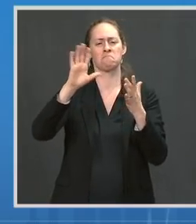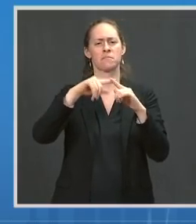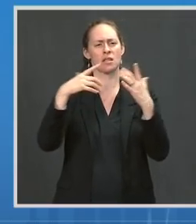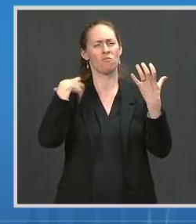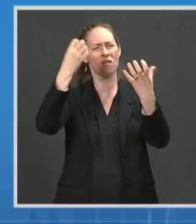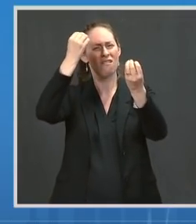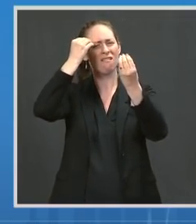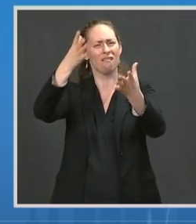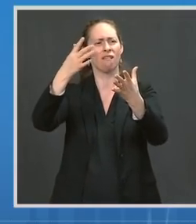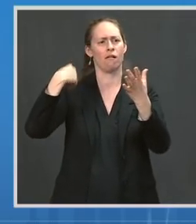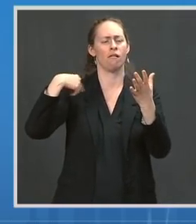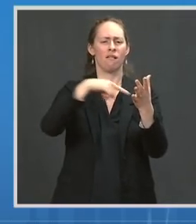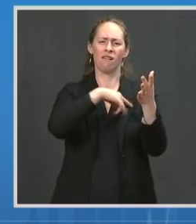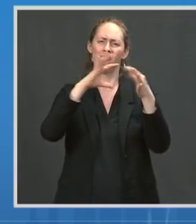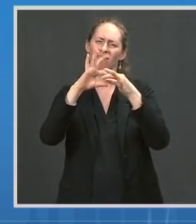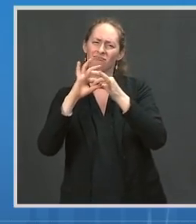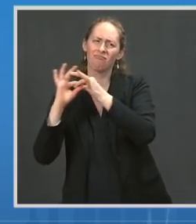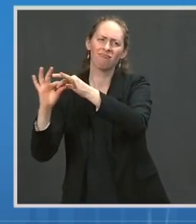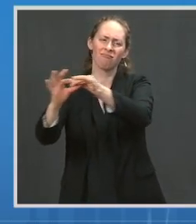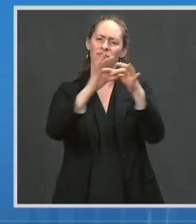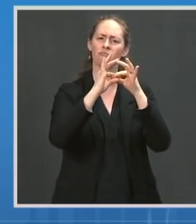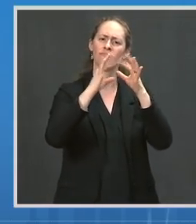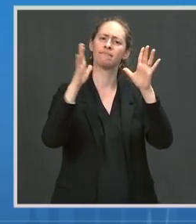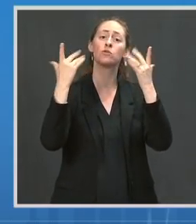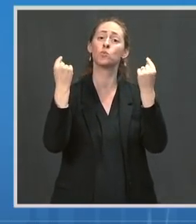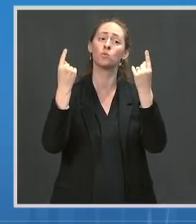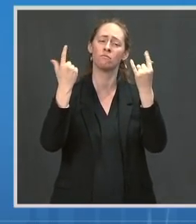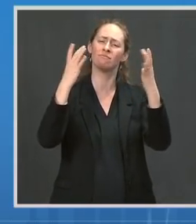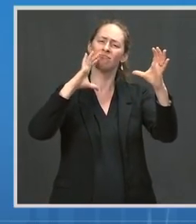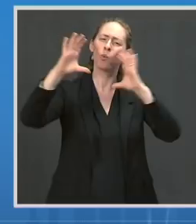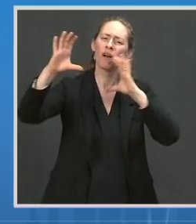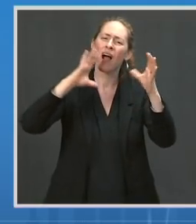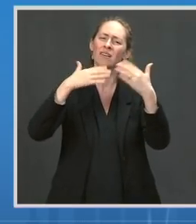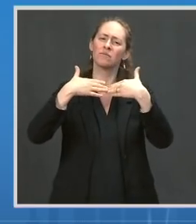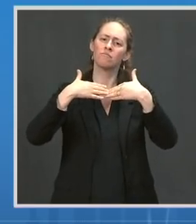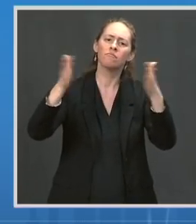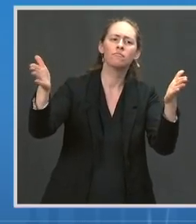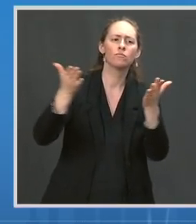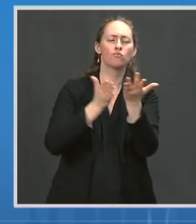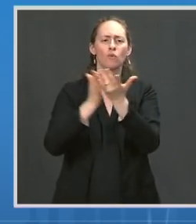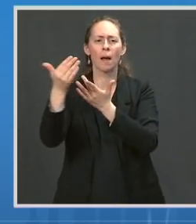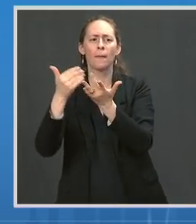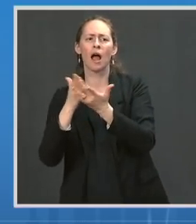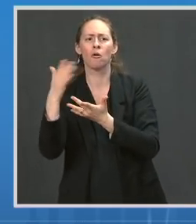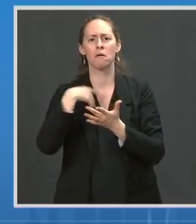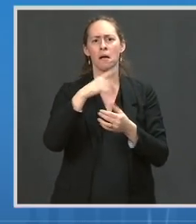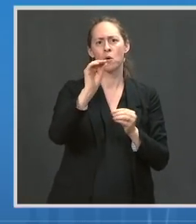but to communicate openly and transparently with people about what's going on. And that's why, in addition to the calls